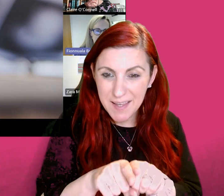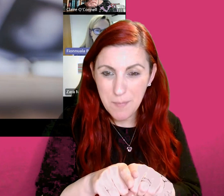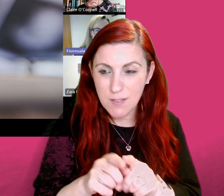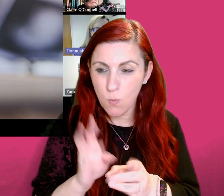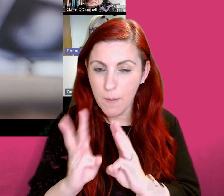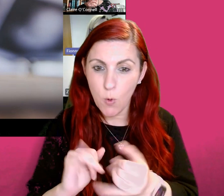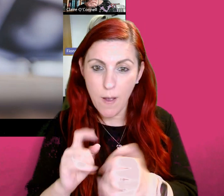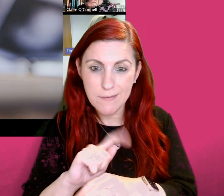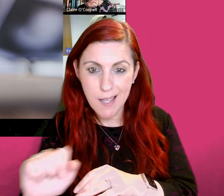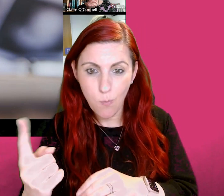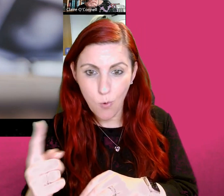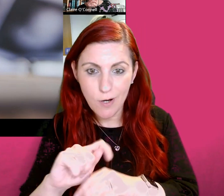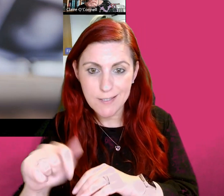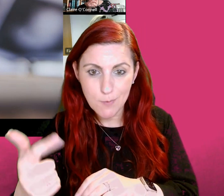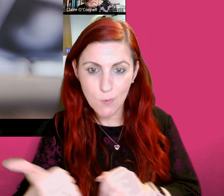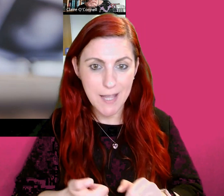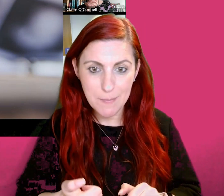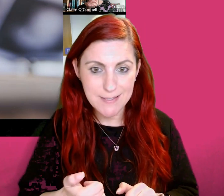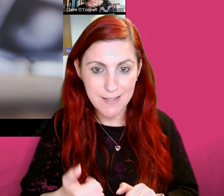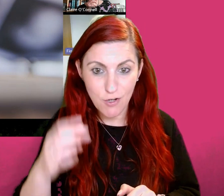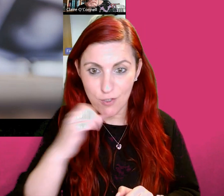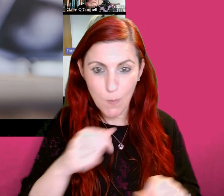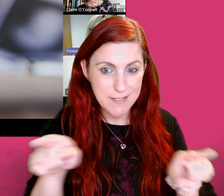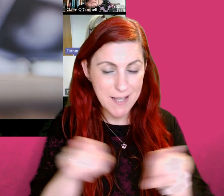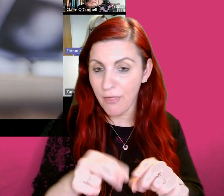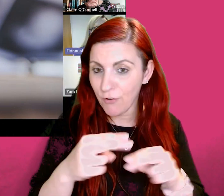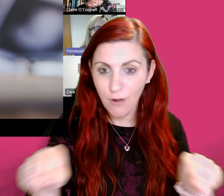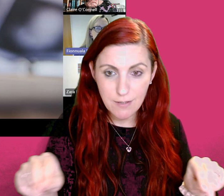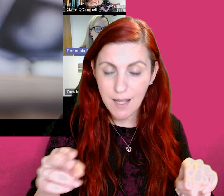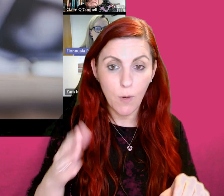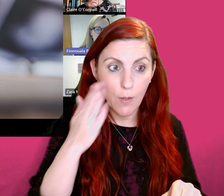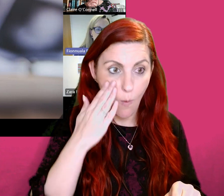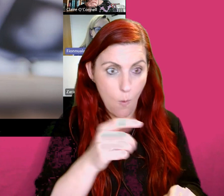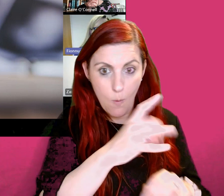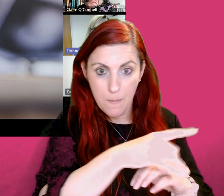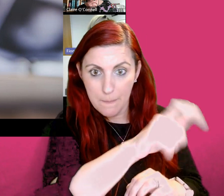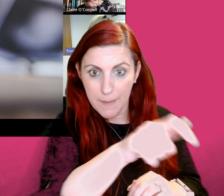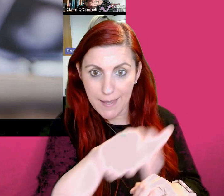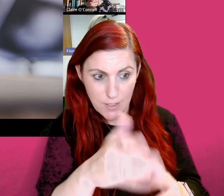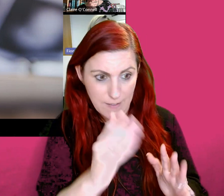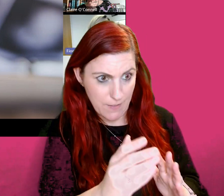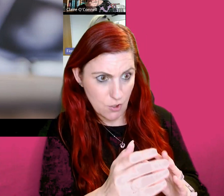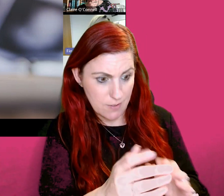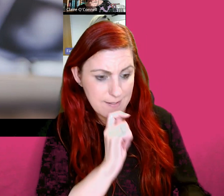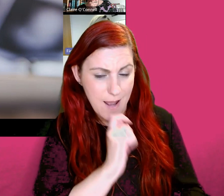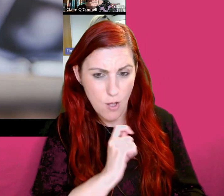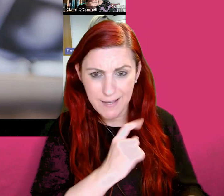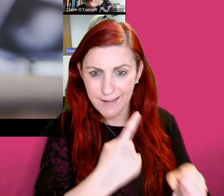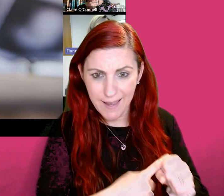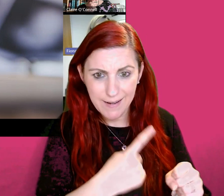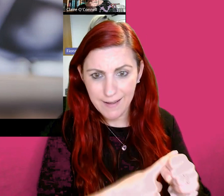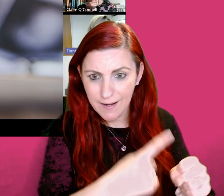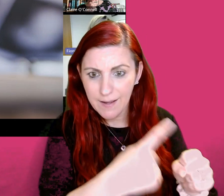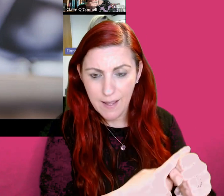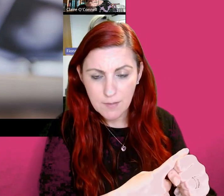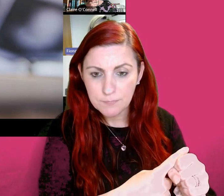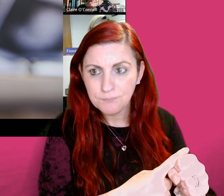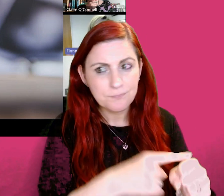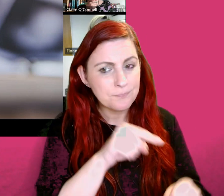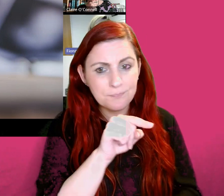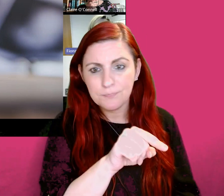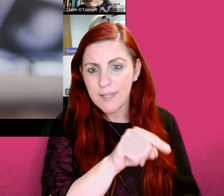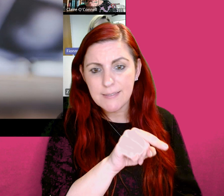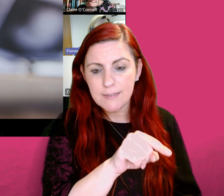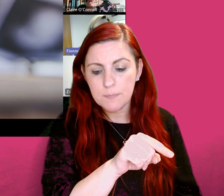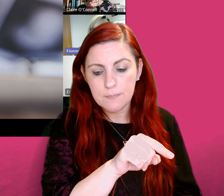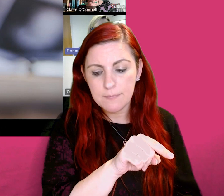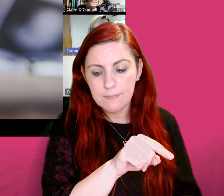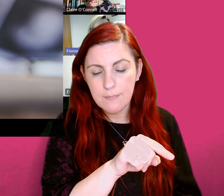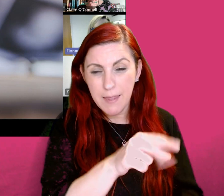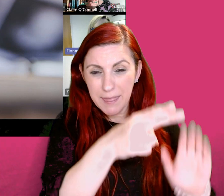and we have heard repeated from patients um that H did that that this labeling of everybody under the